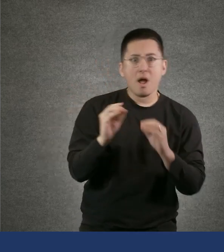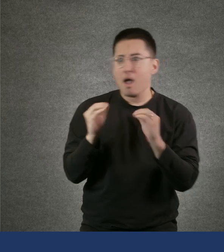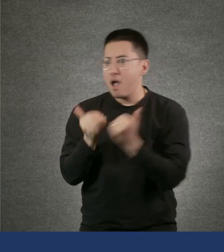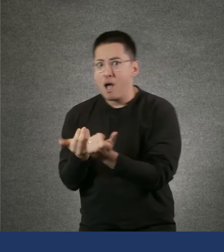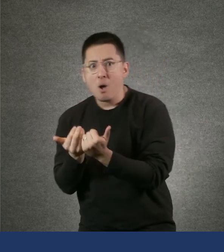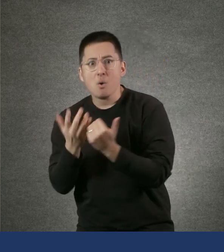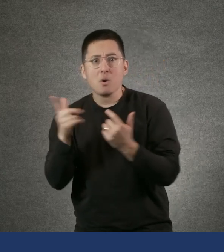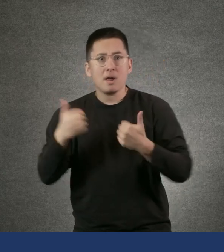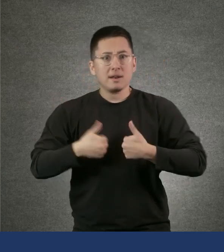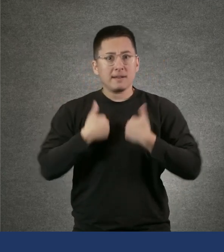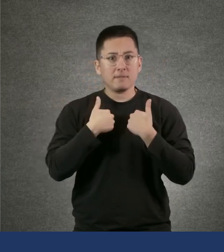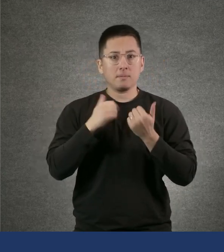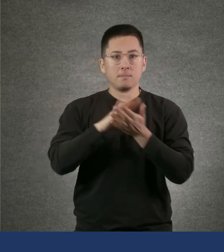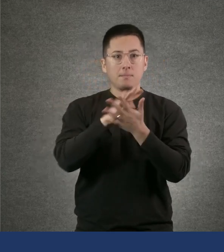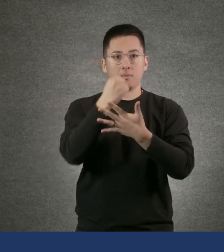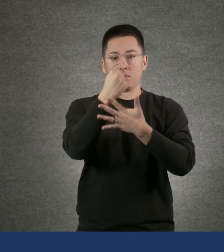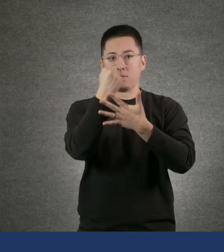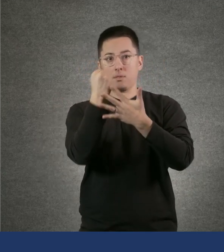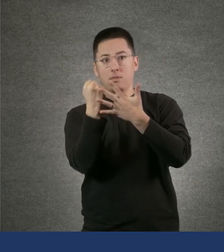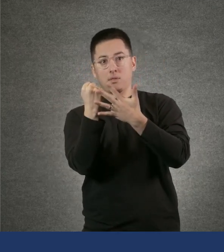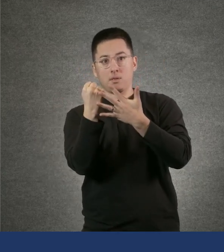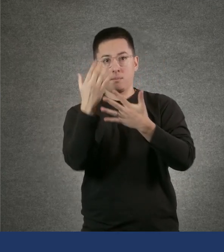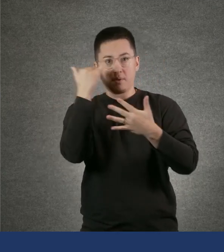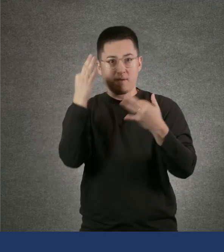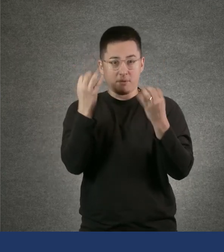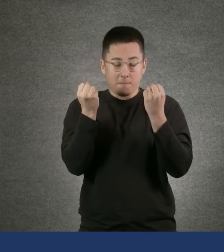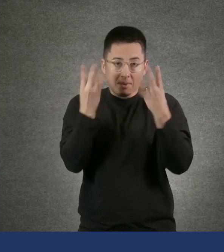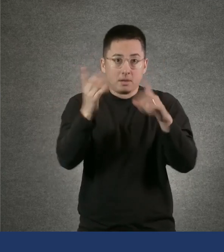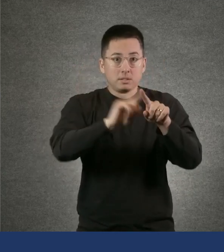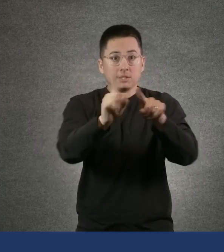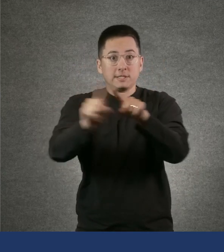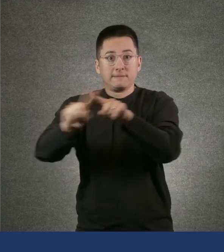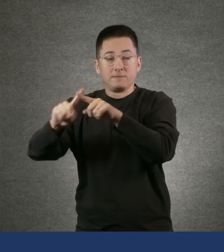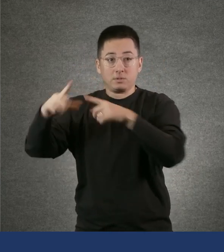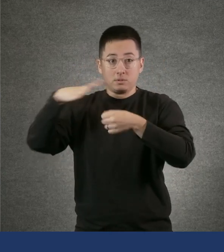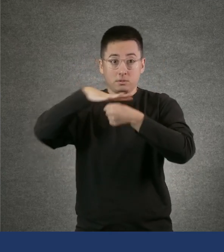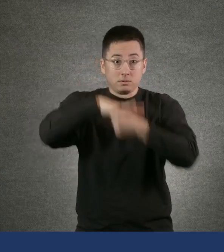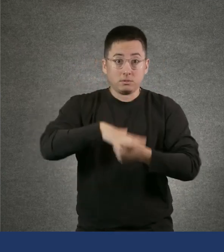immediate concerns as she and we negotiated doctors, therapists,